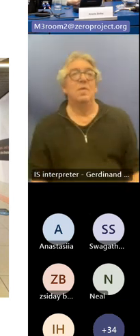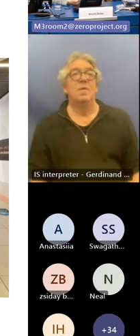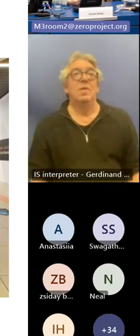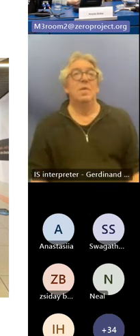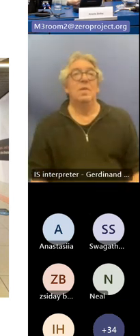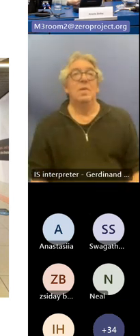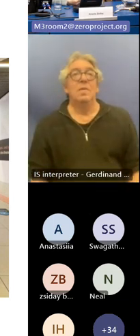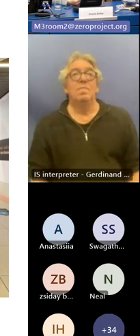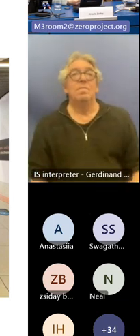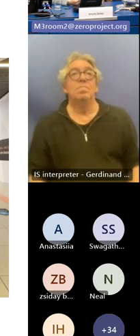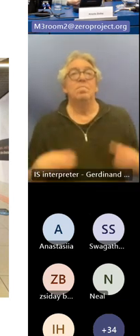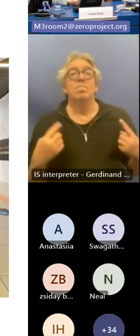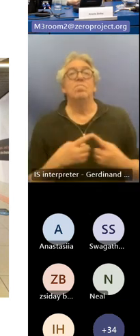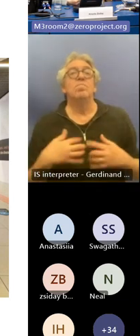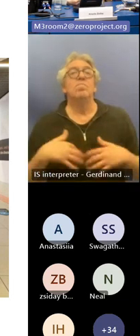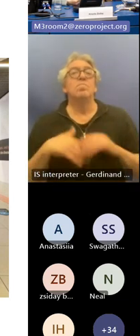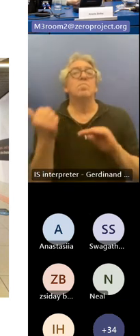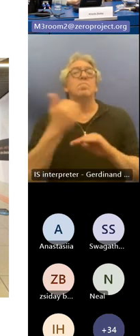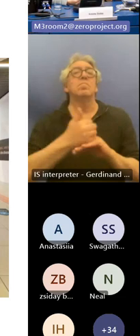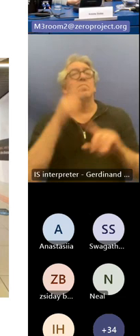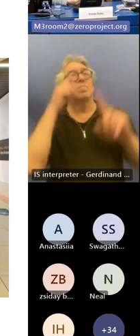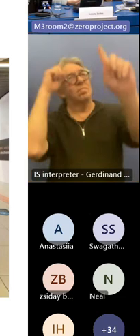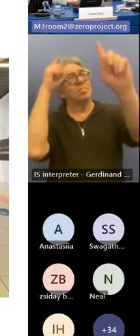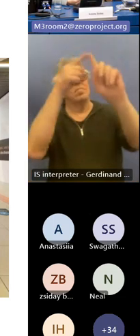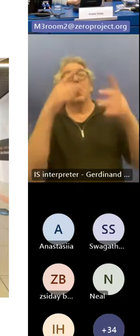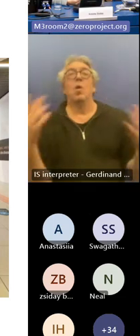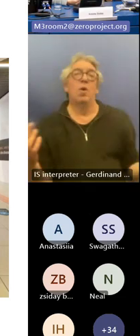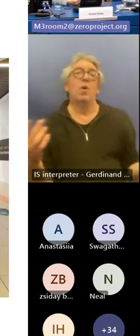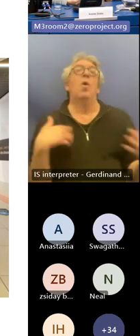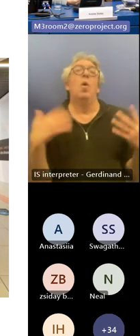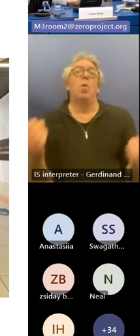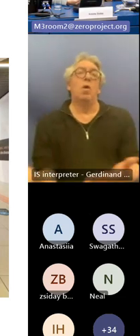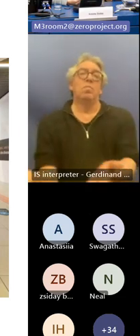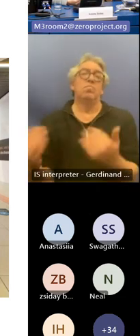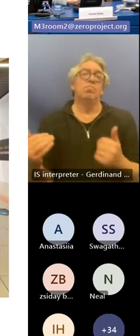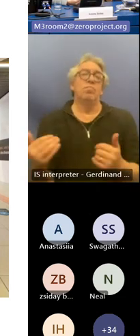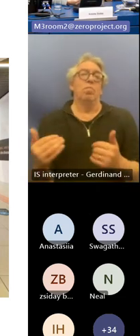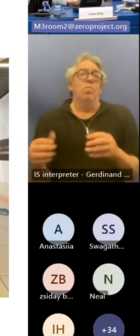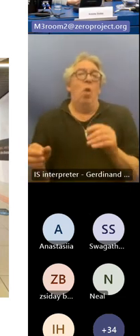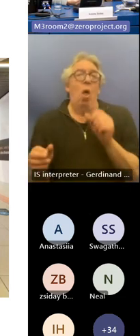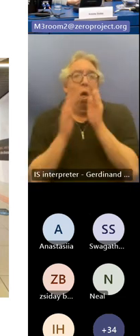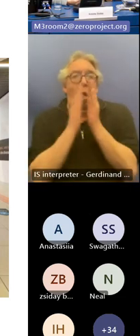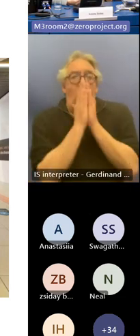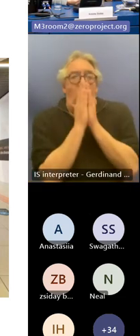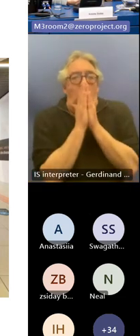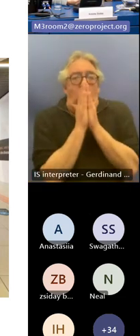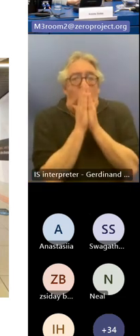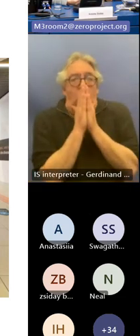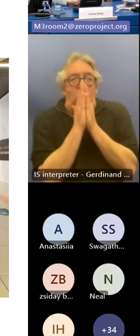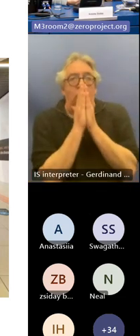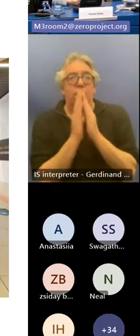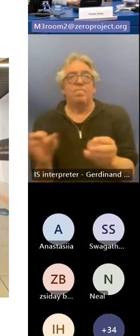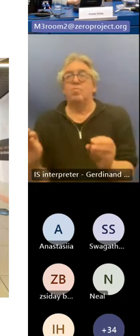we work with young people with different types of difficulties and then we somehow help them to find